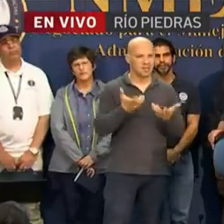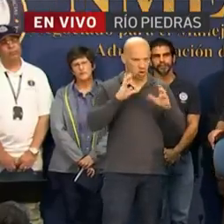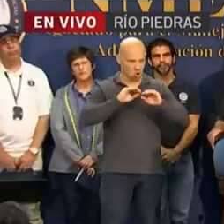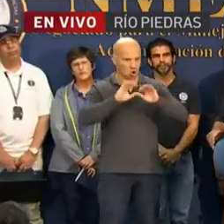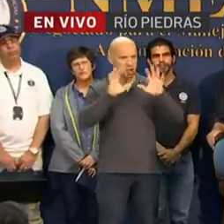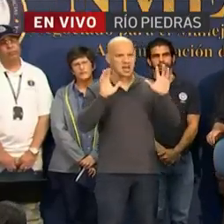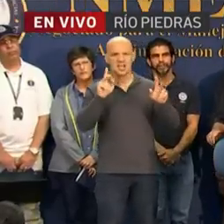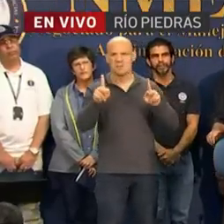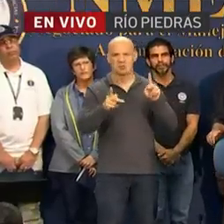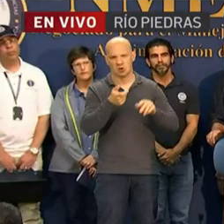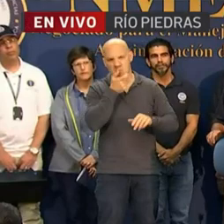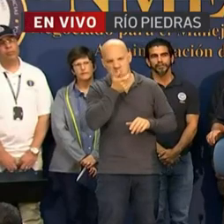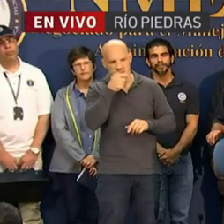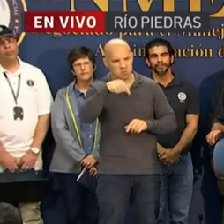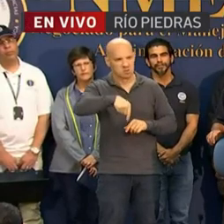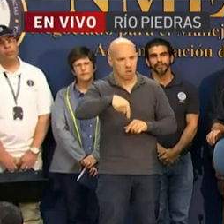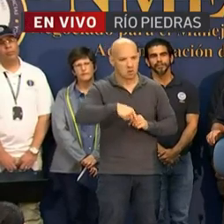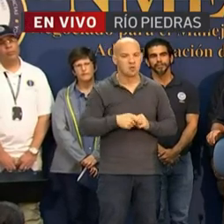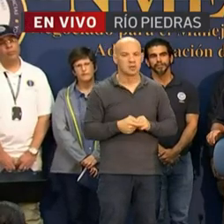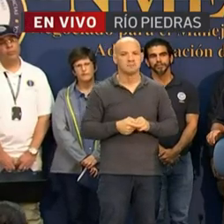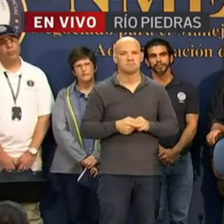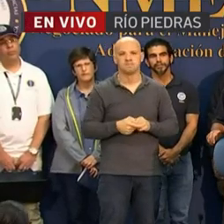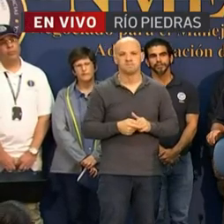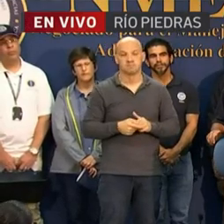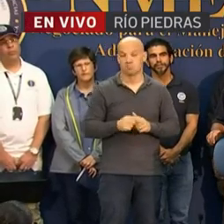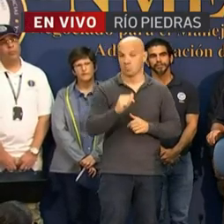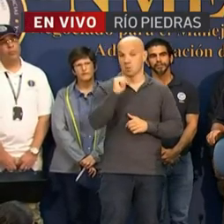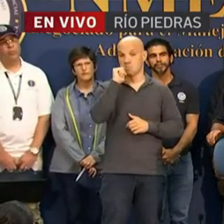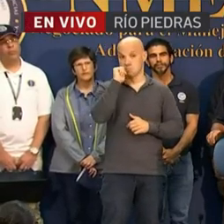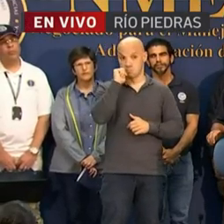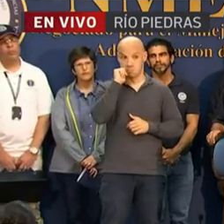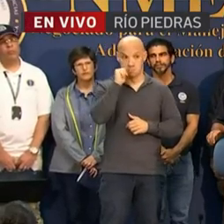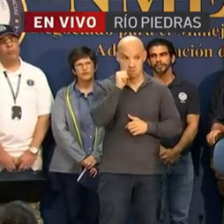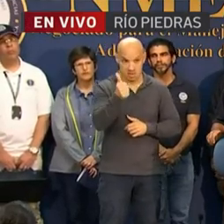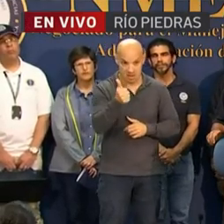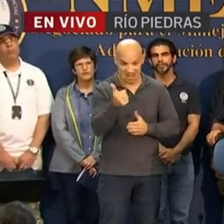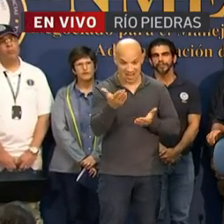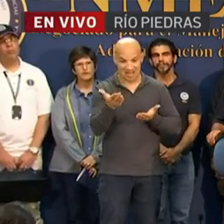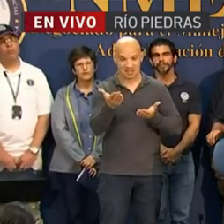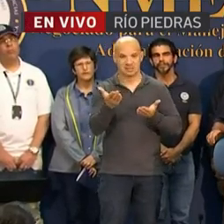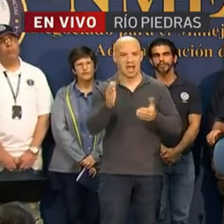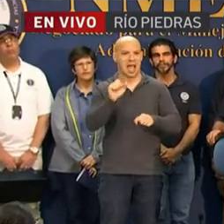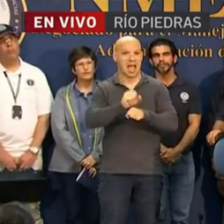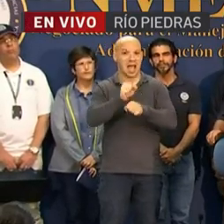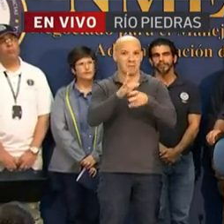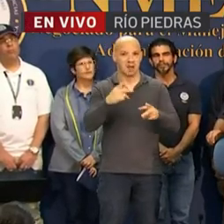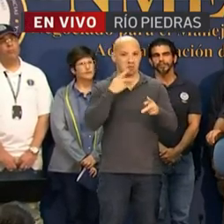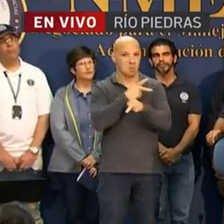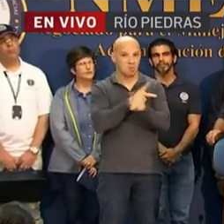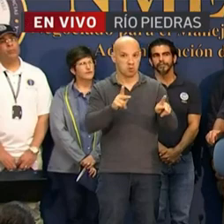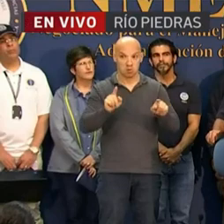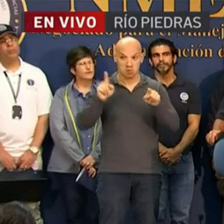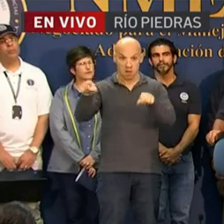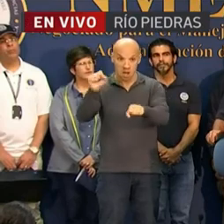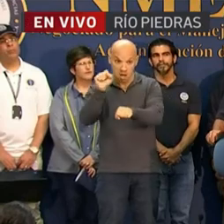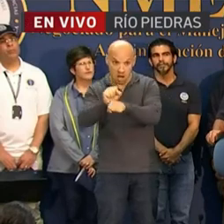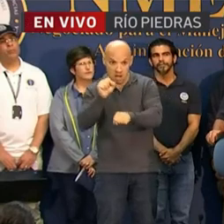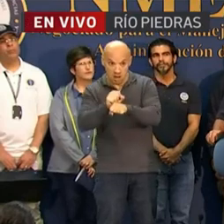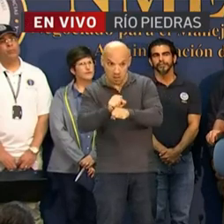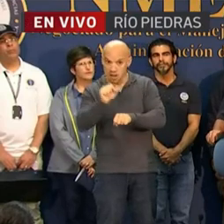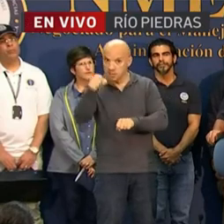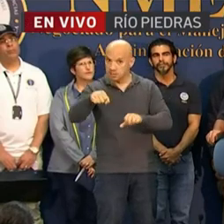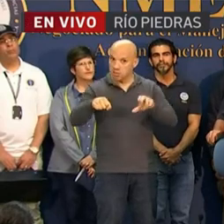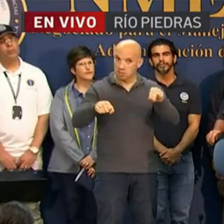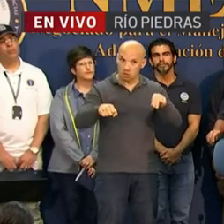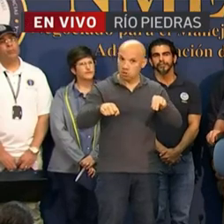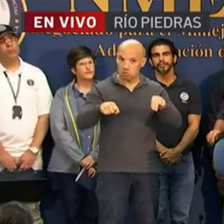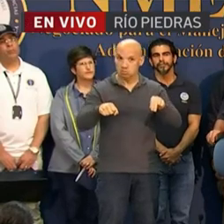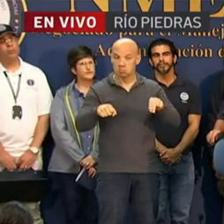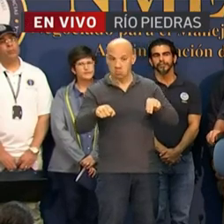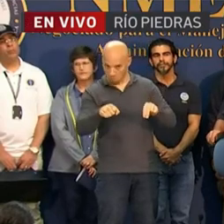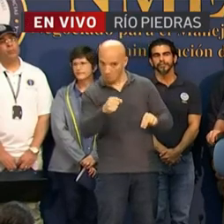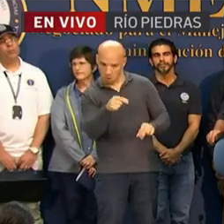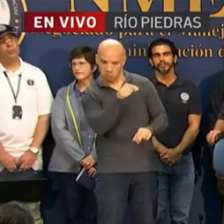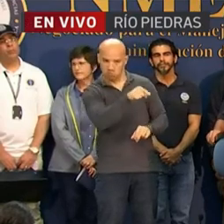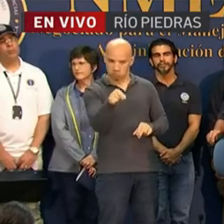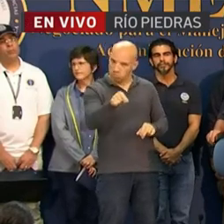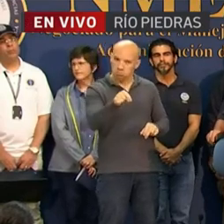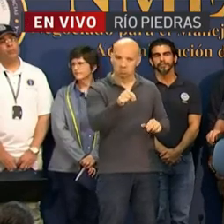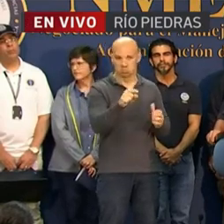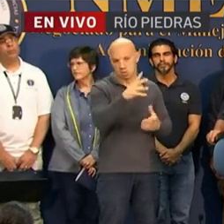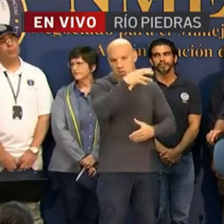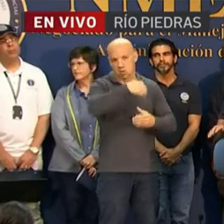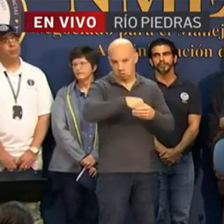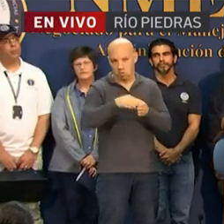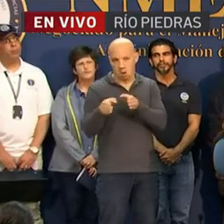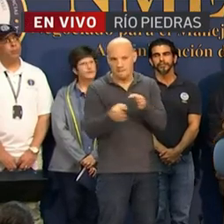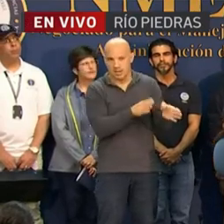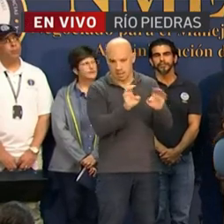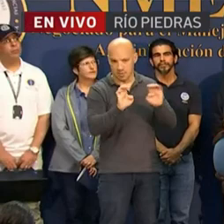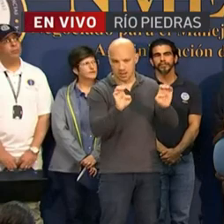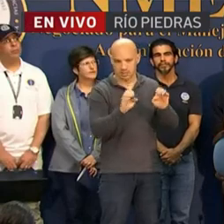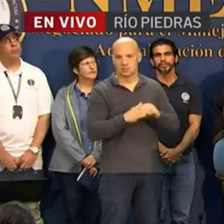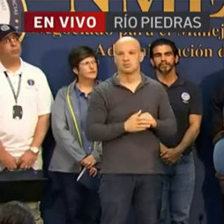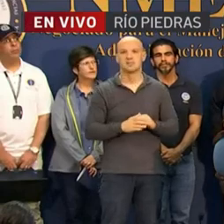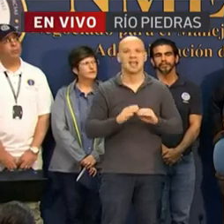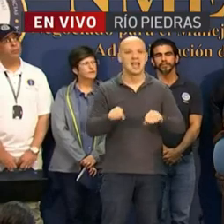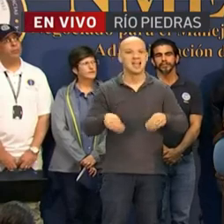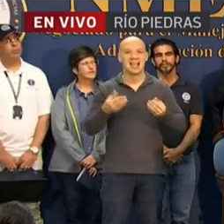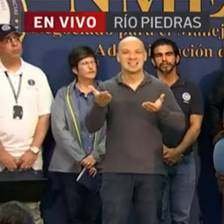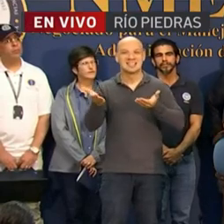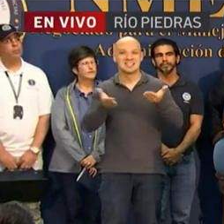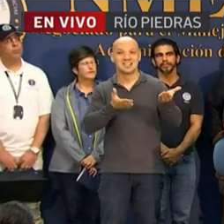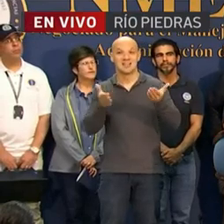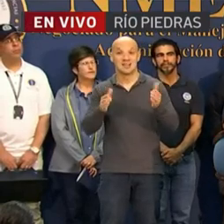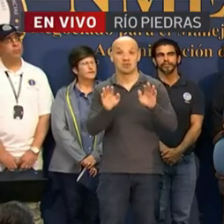ESPERAMOS, QUE SI LO